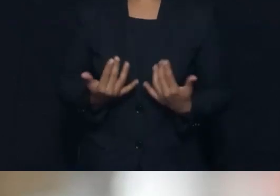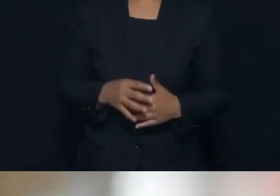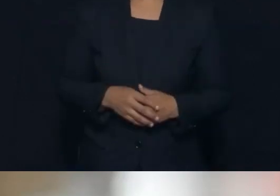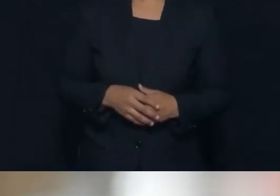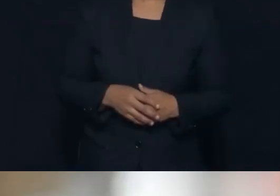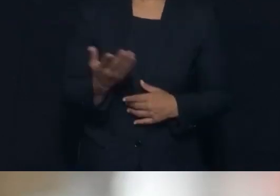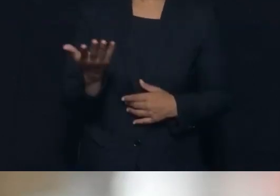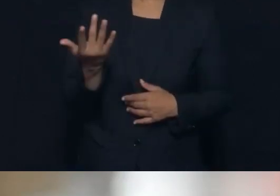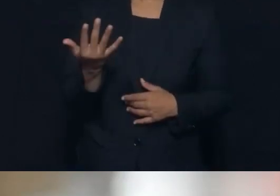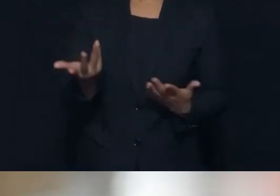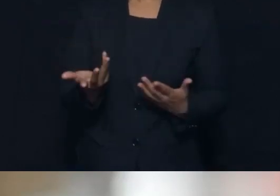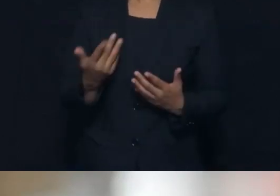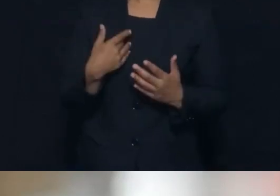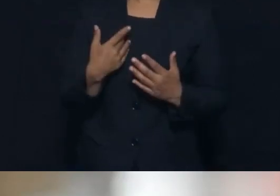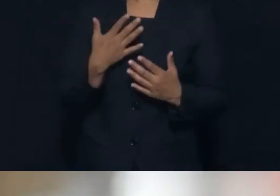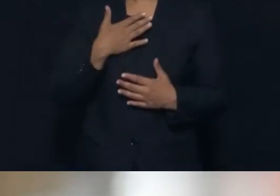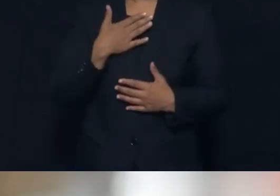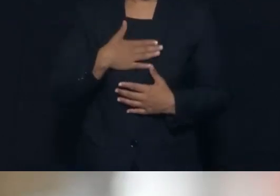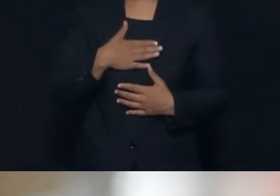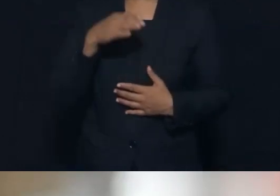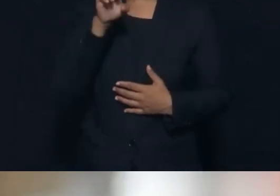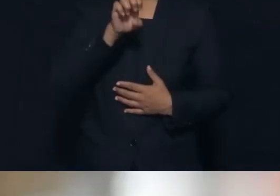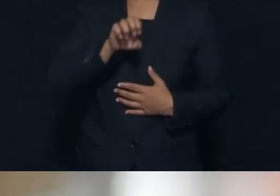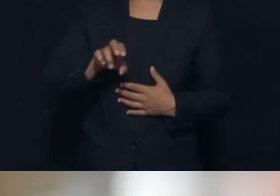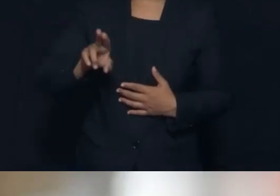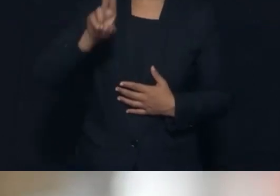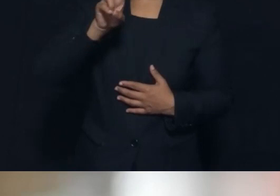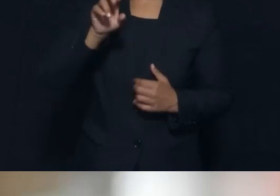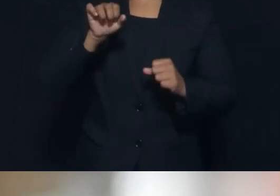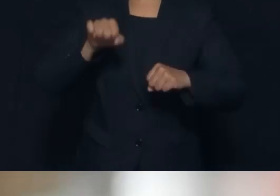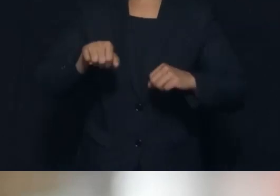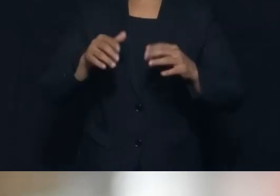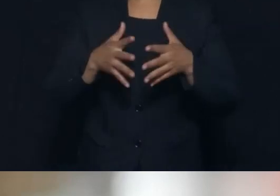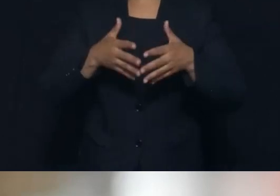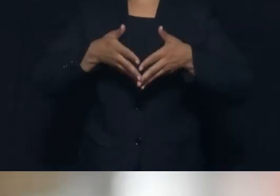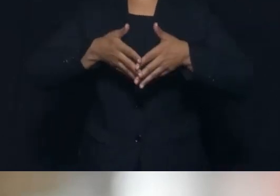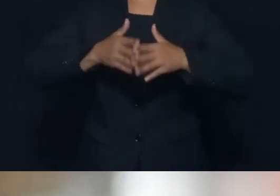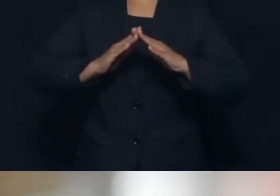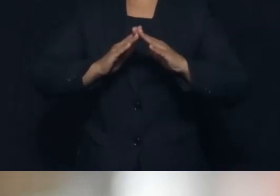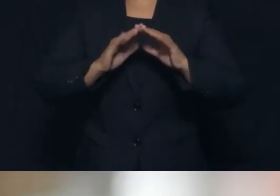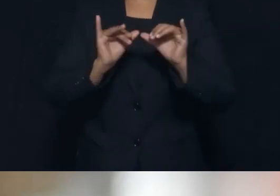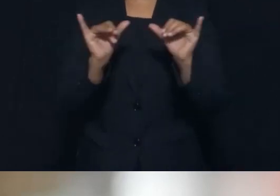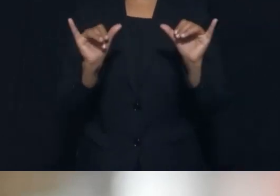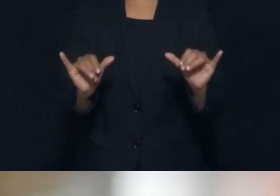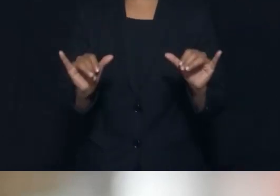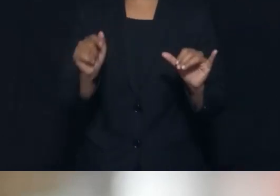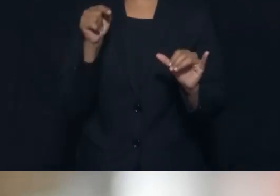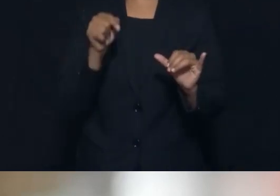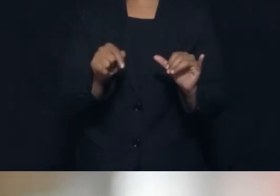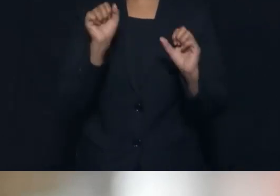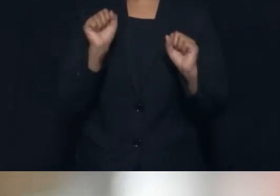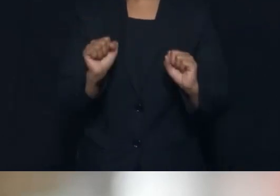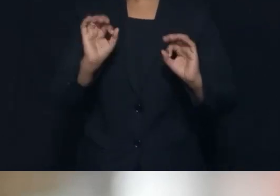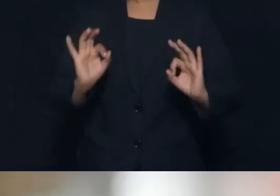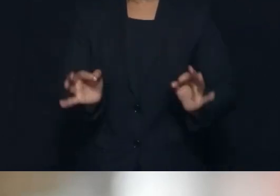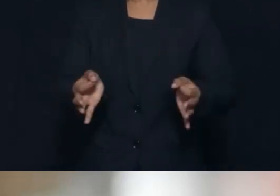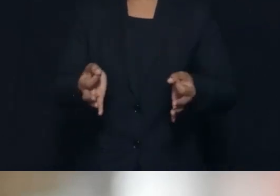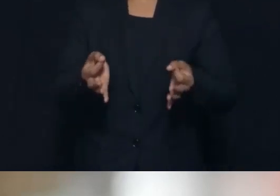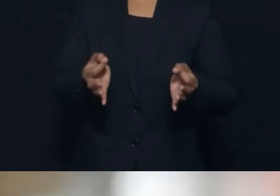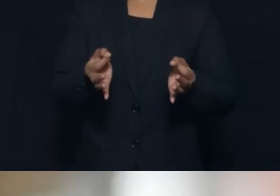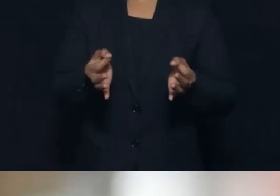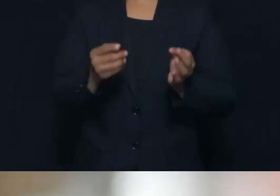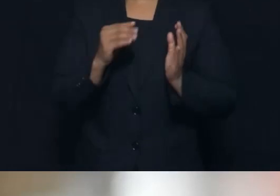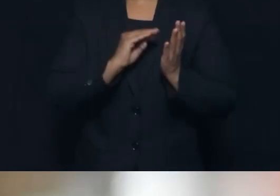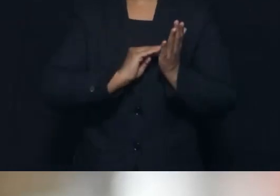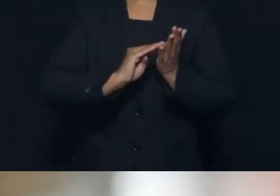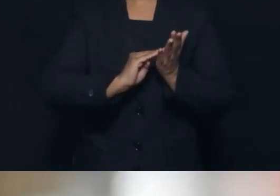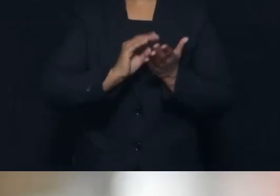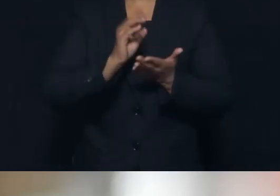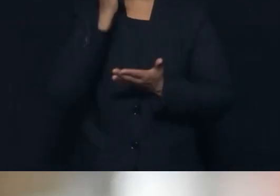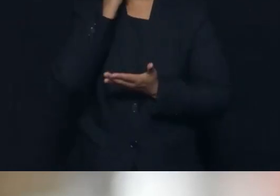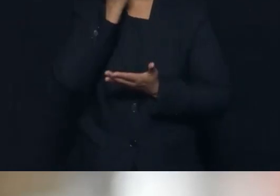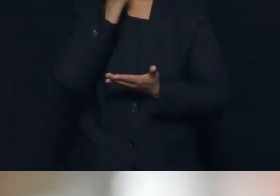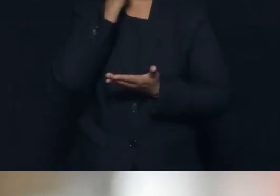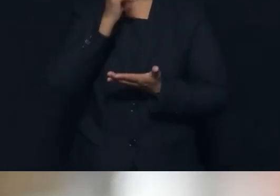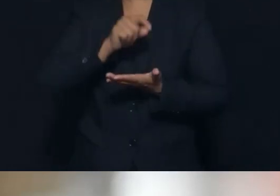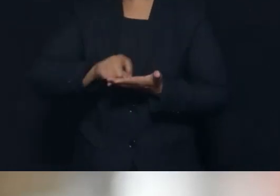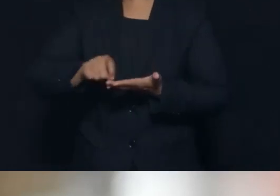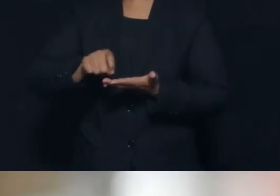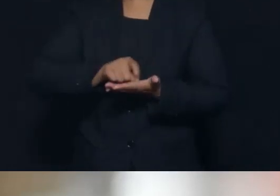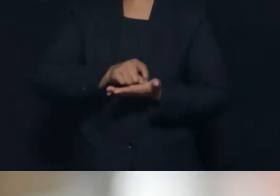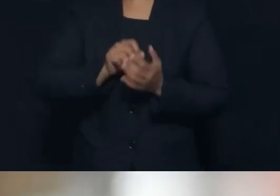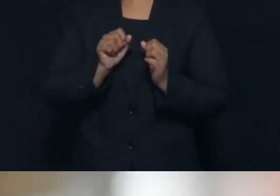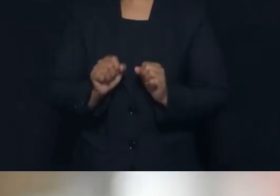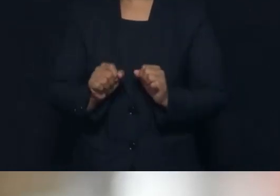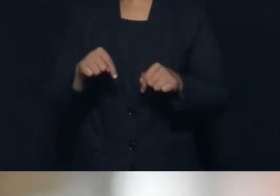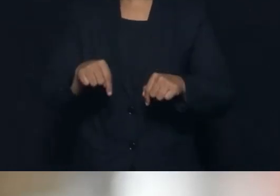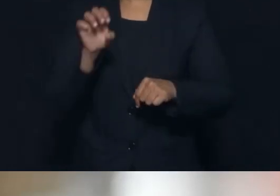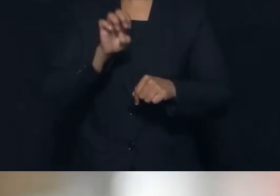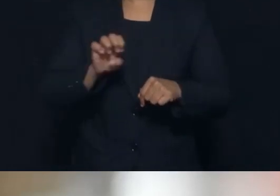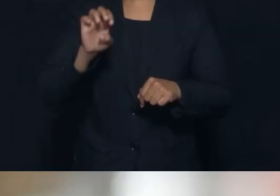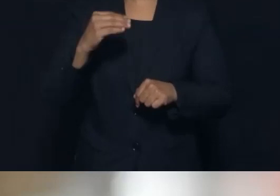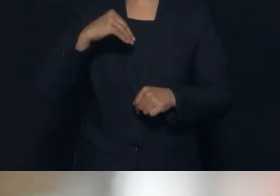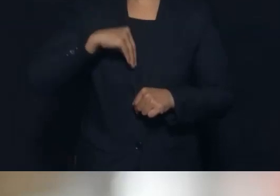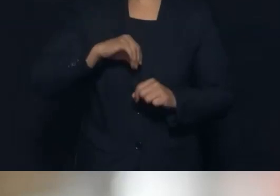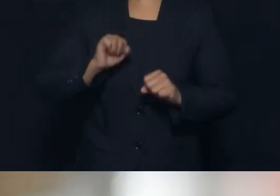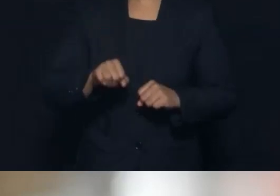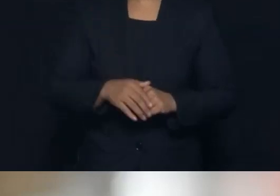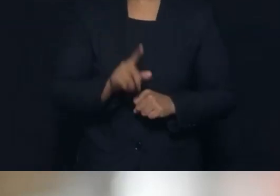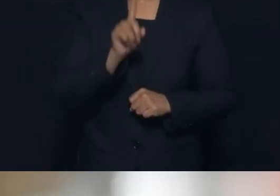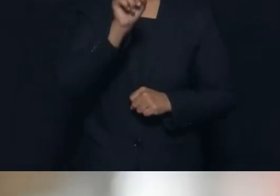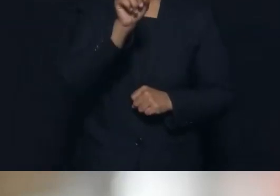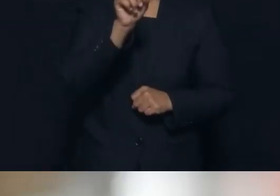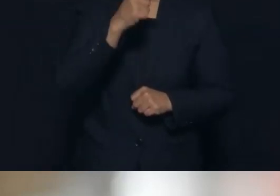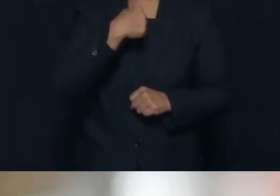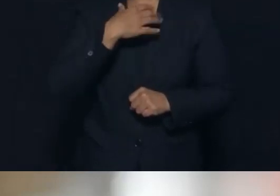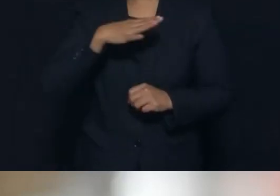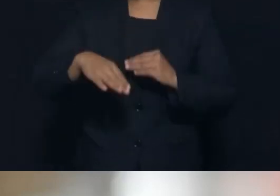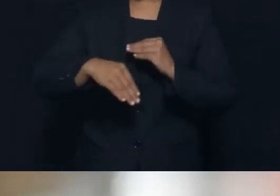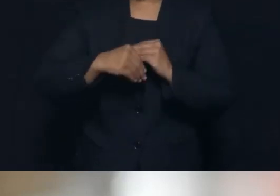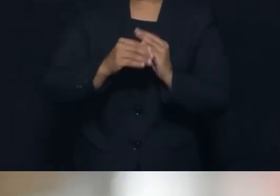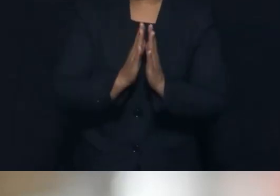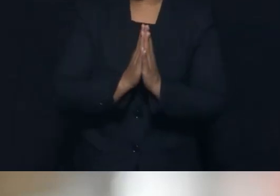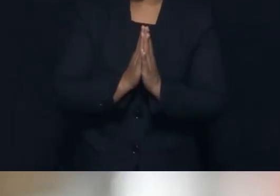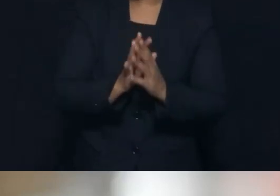I hope you will enjoy your lunch but I would clearly like to thank our panelists.